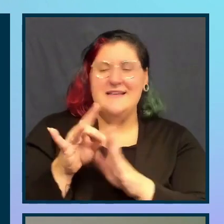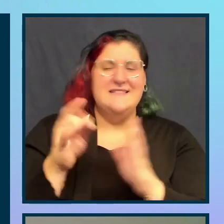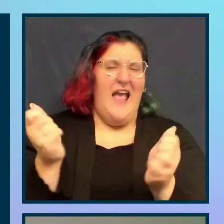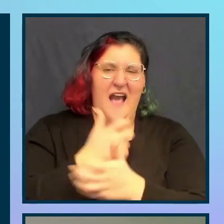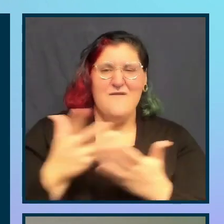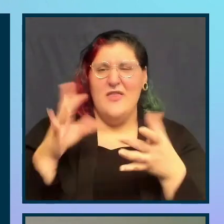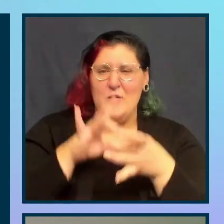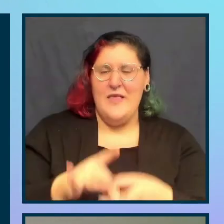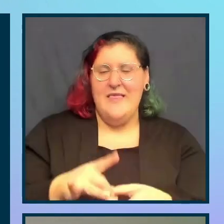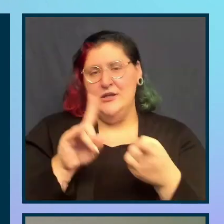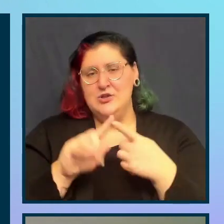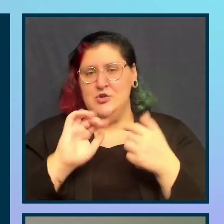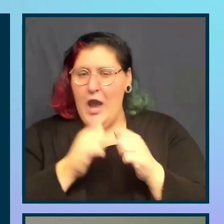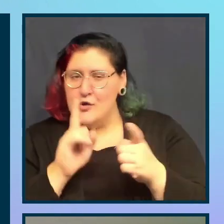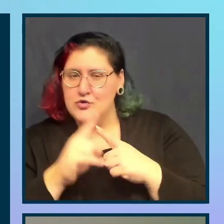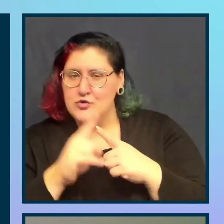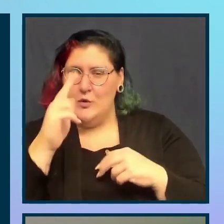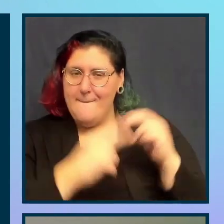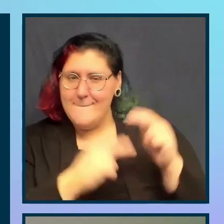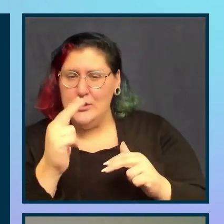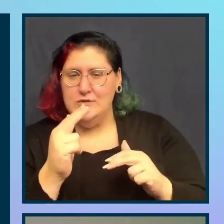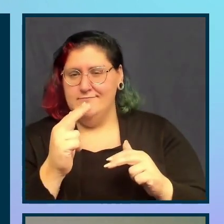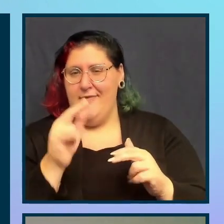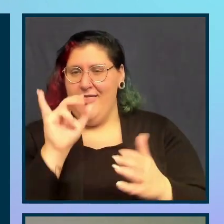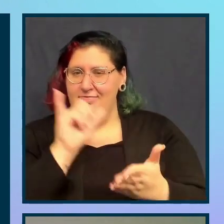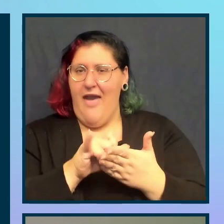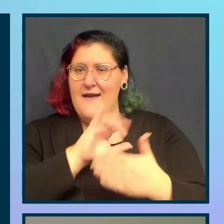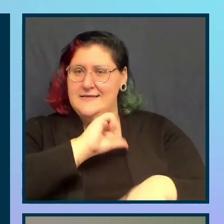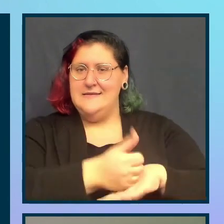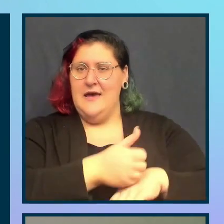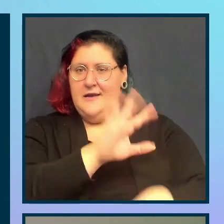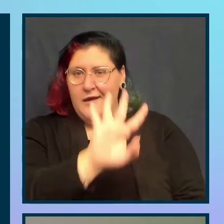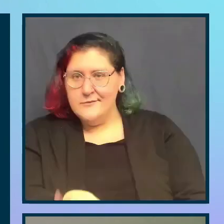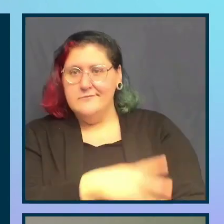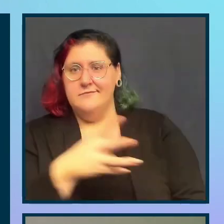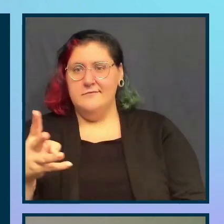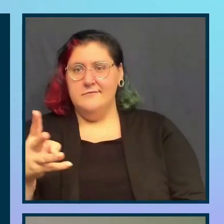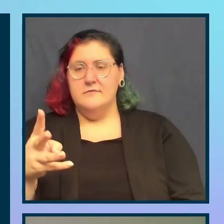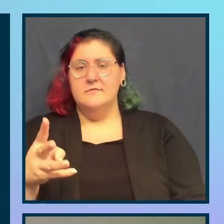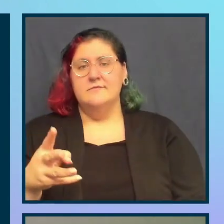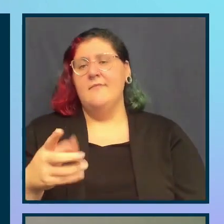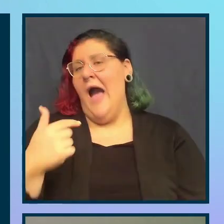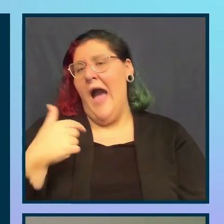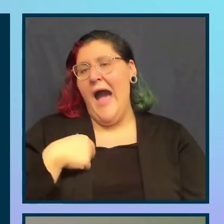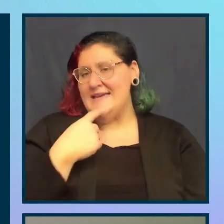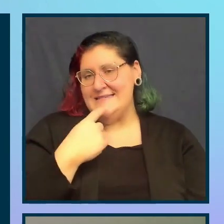There are blog posts. Again, I put Adrian's blog up there again, but there's a ton of other resources as well.